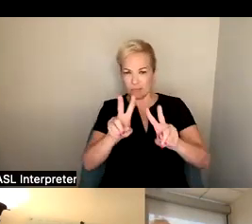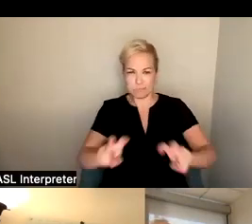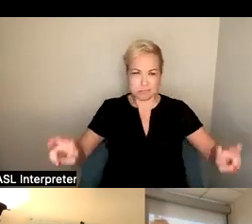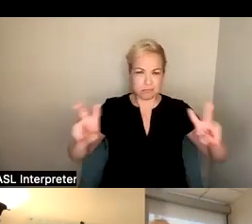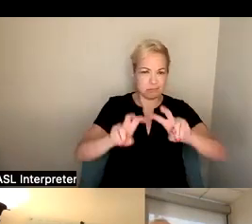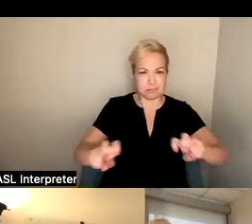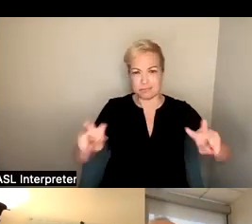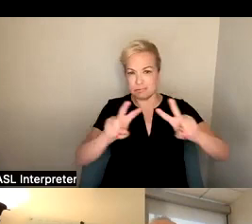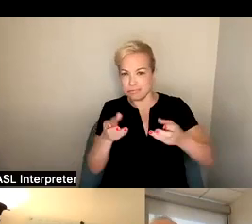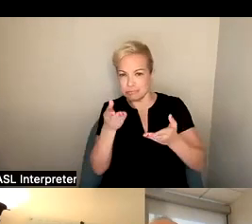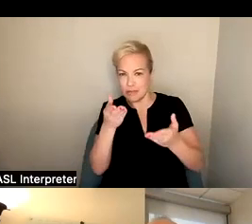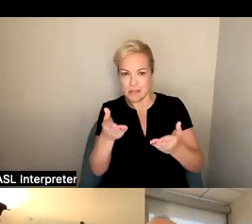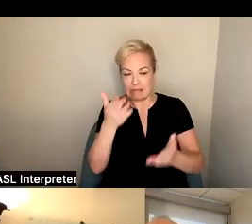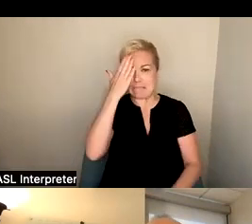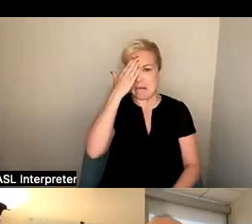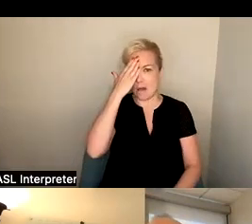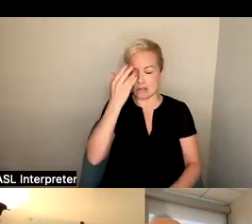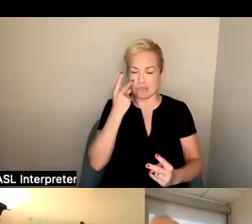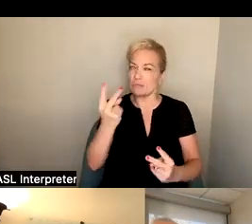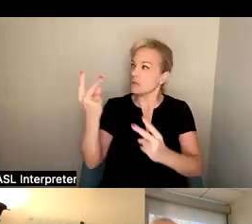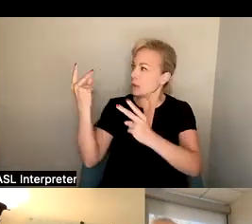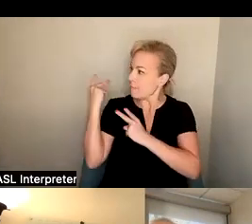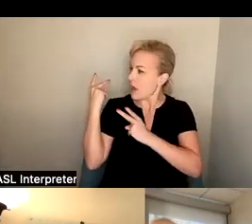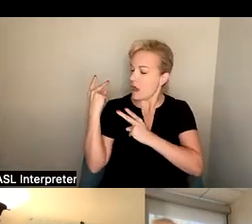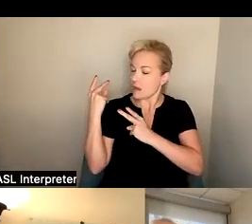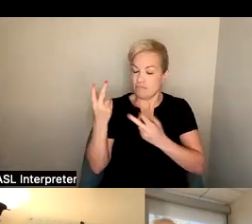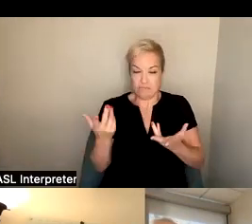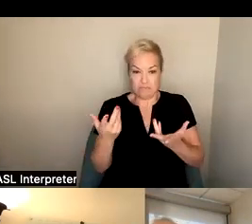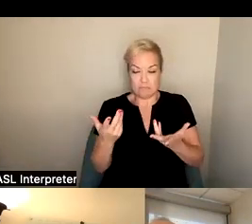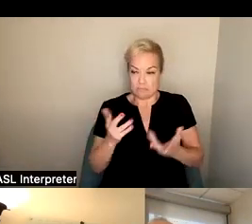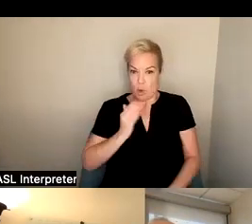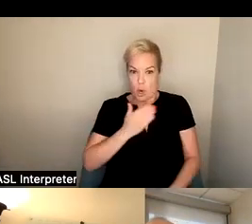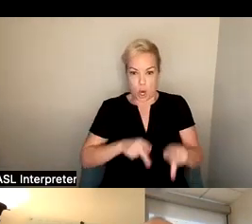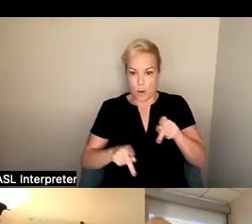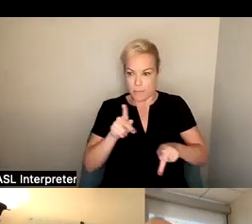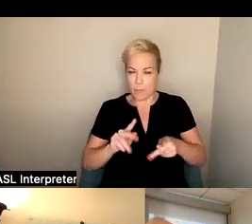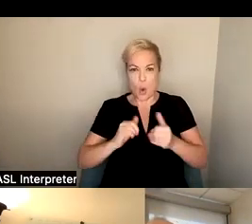of throwback knowledge of how we existed as people where you had a family that was connected through